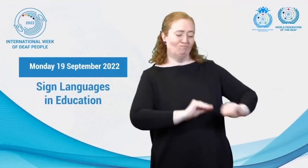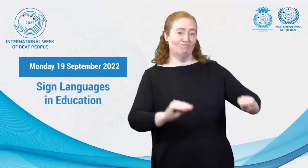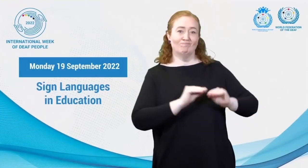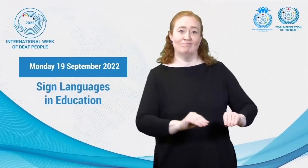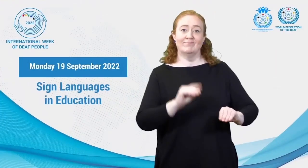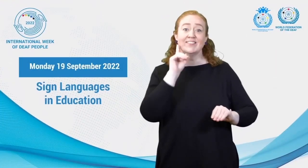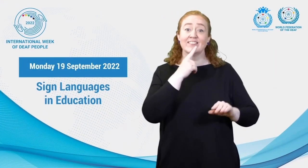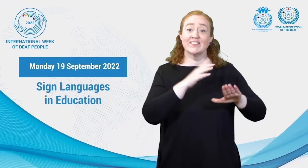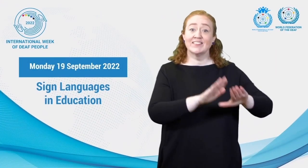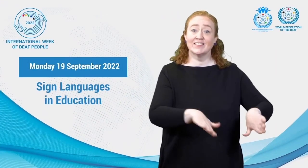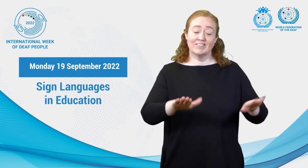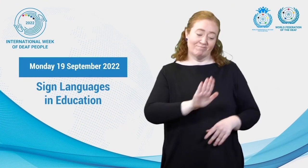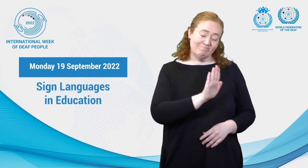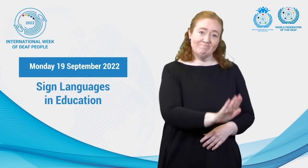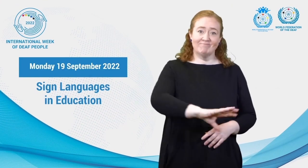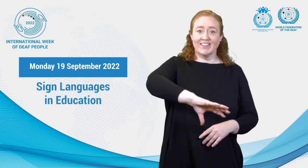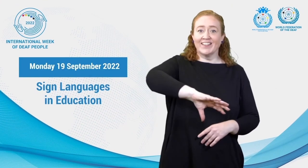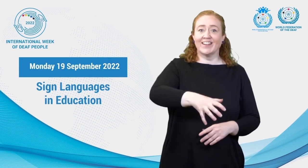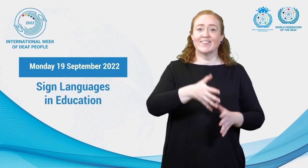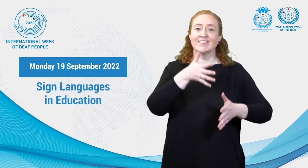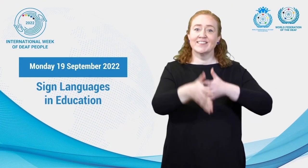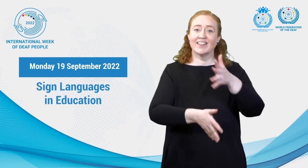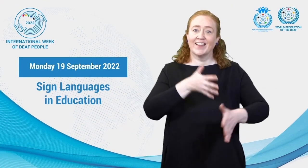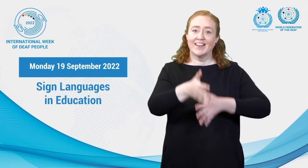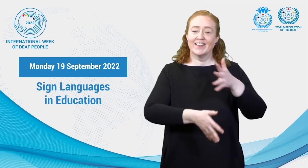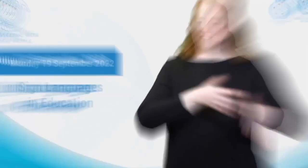Teach deaf children their country’s sign language.